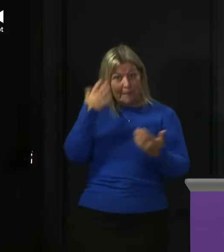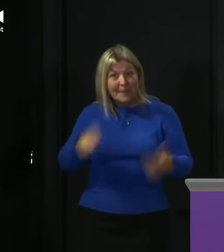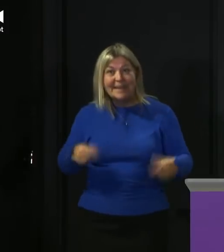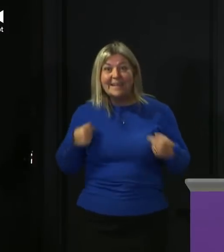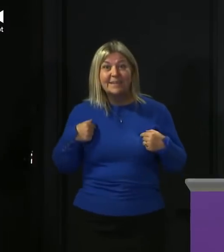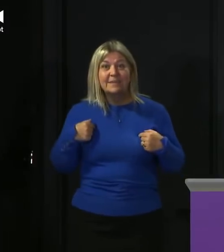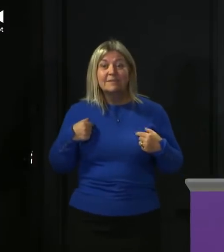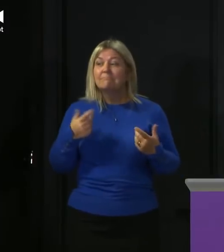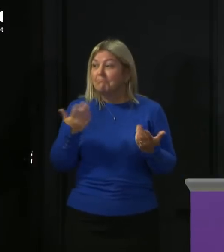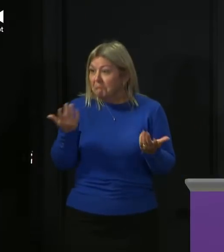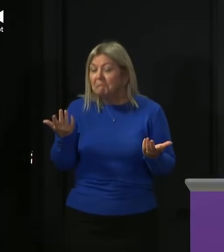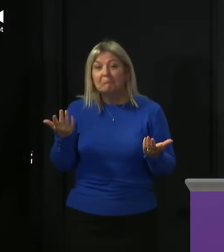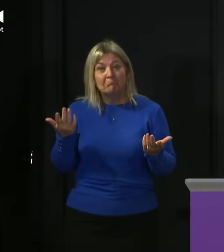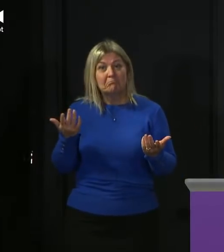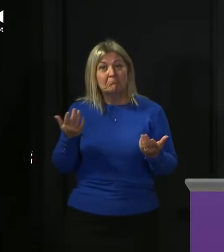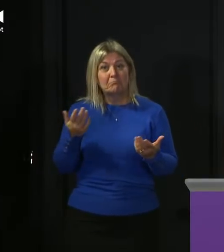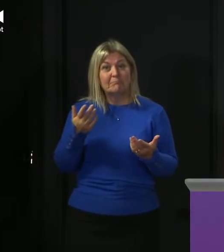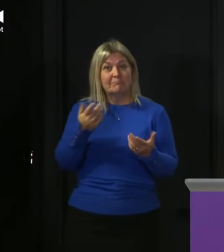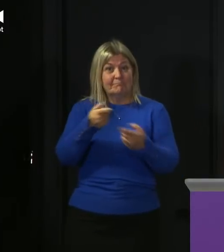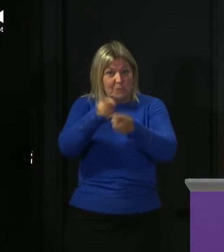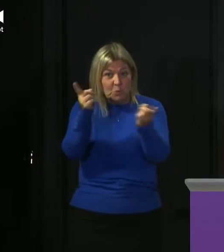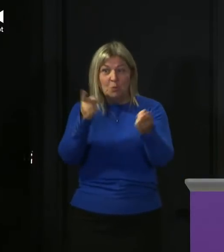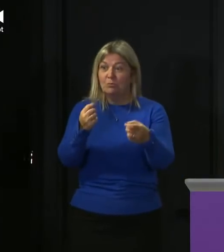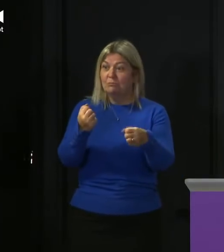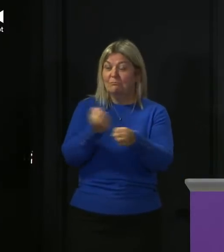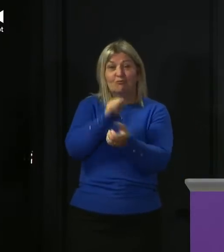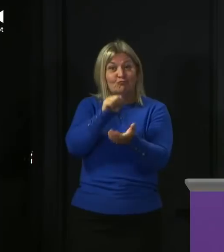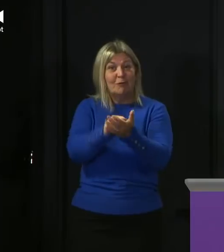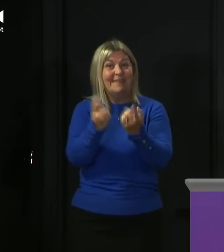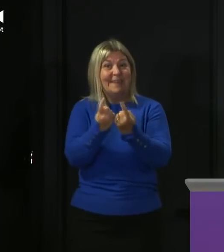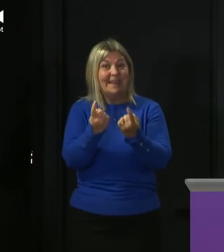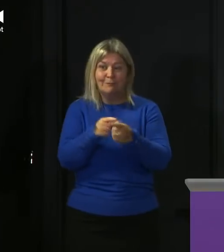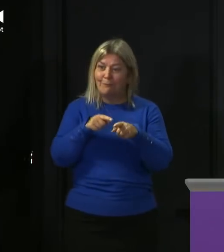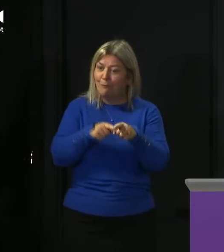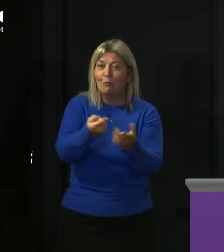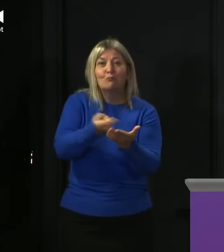because we all did the right things. Now that will be more difficult in the winter as we've got